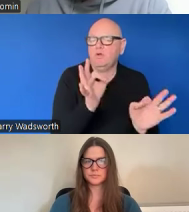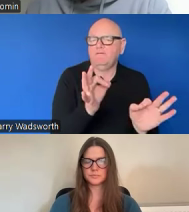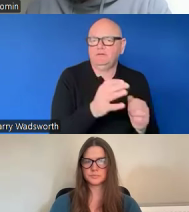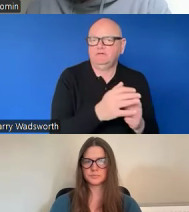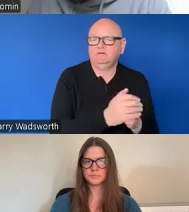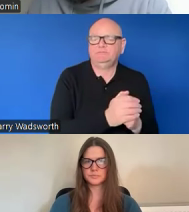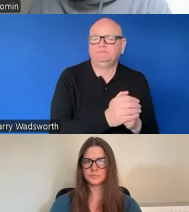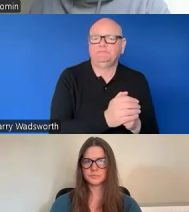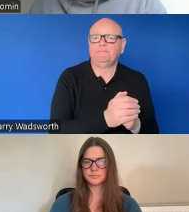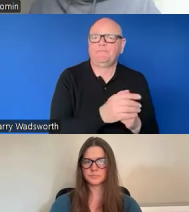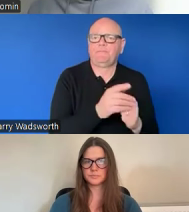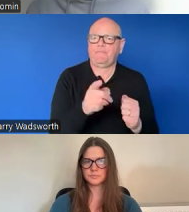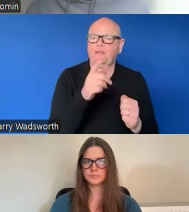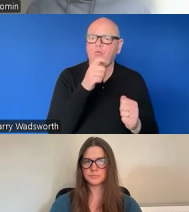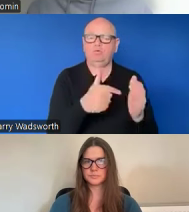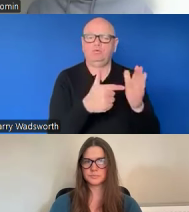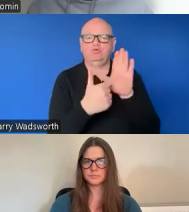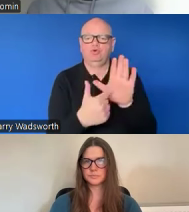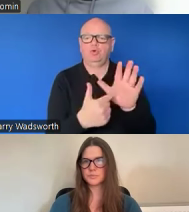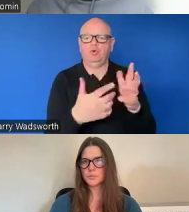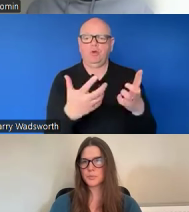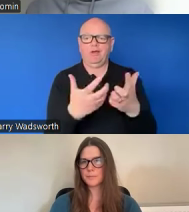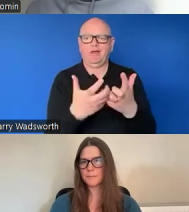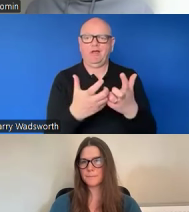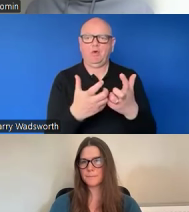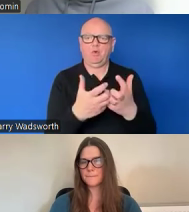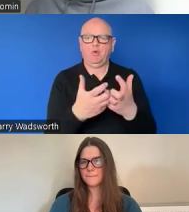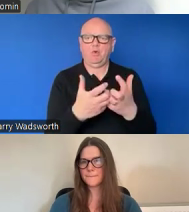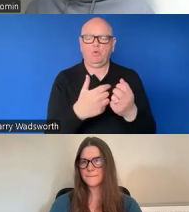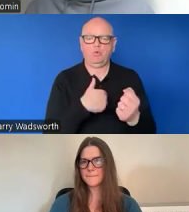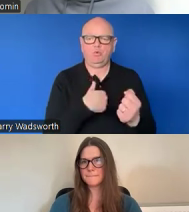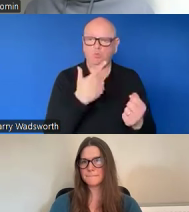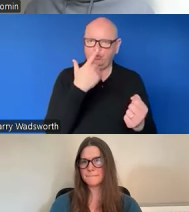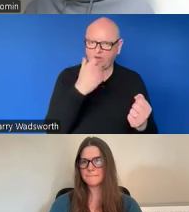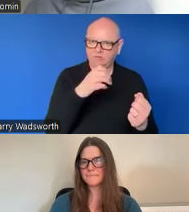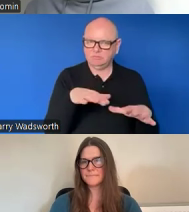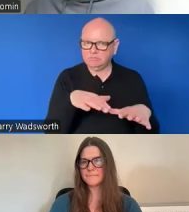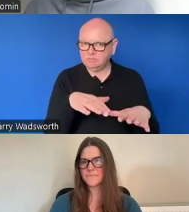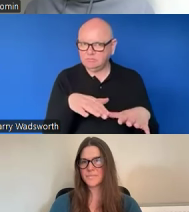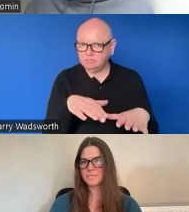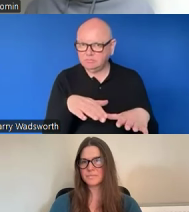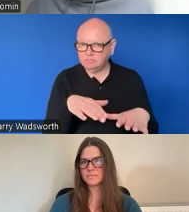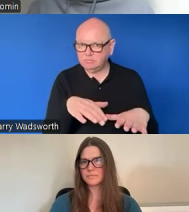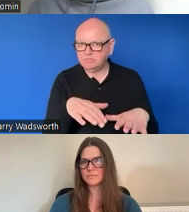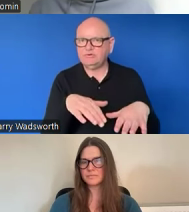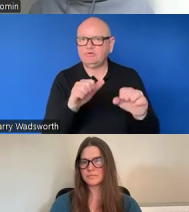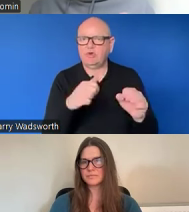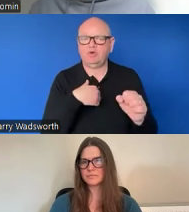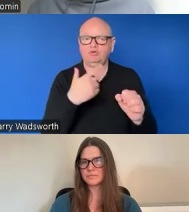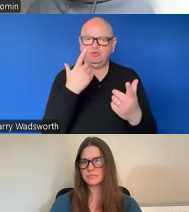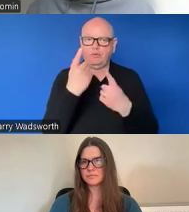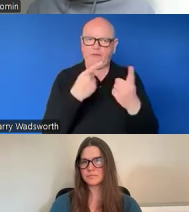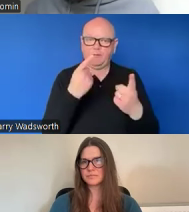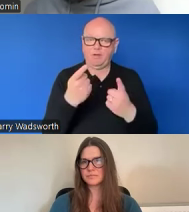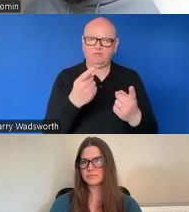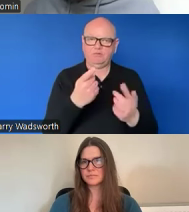I'll show you how we can start getting our campaigns to align with our objectives